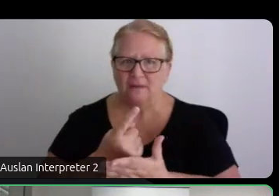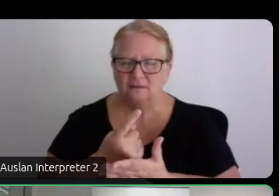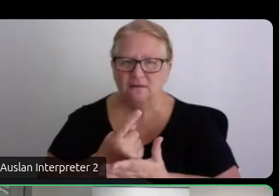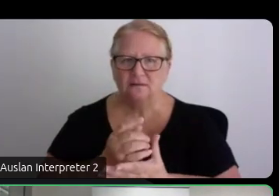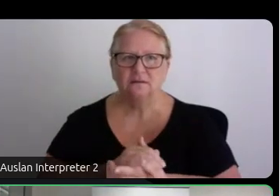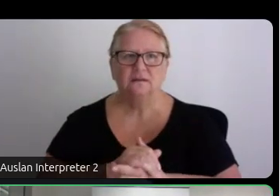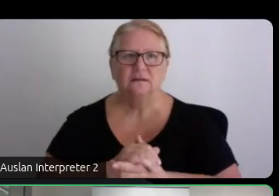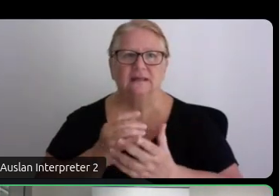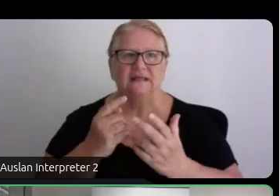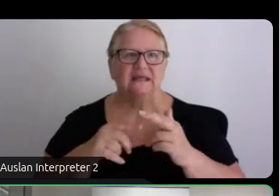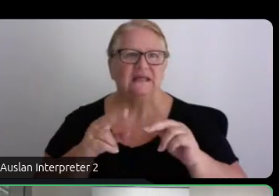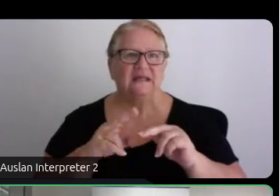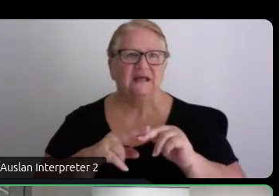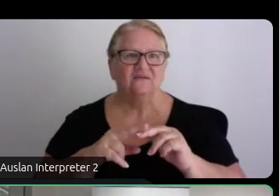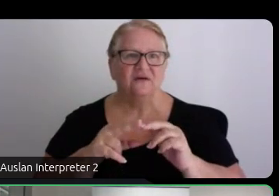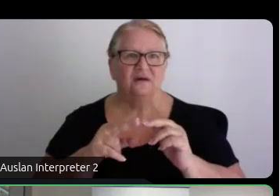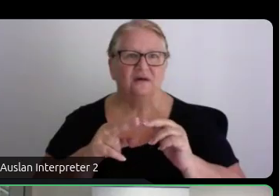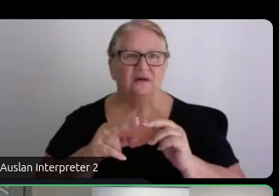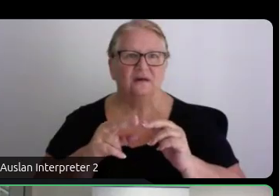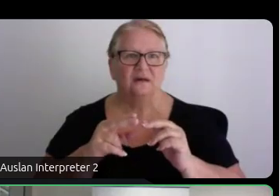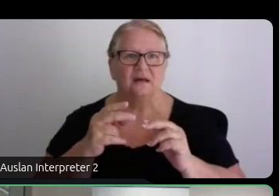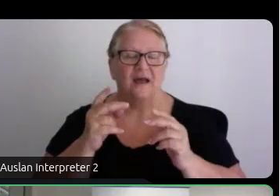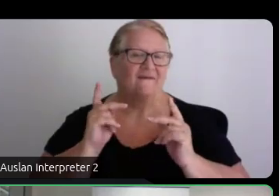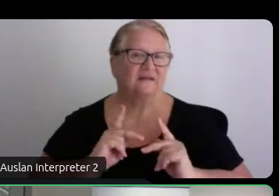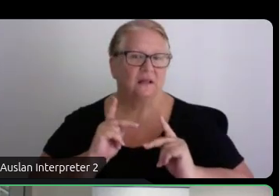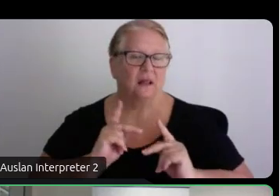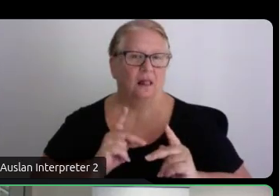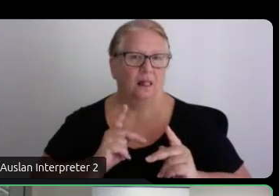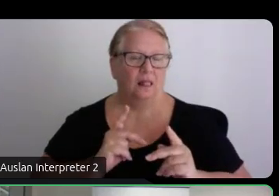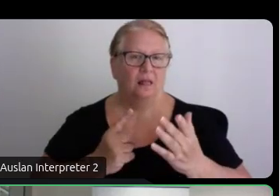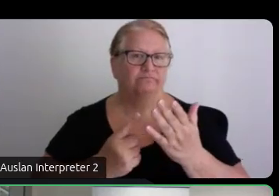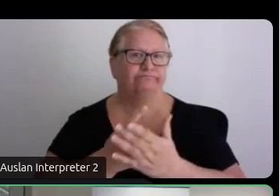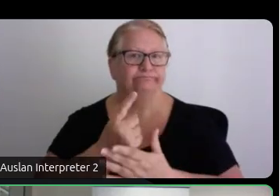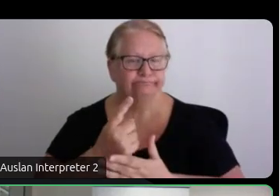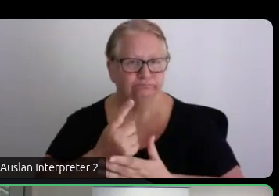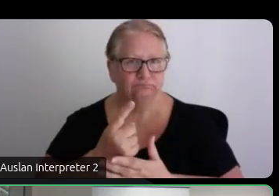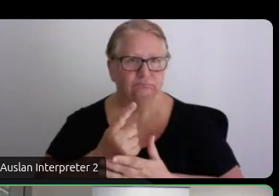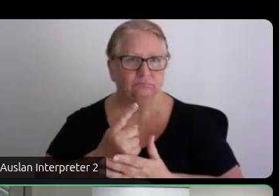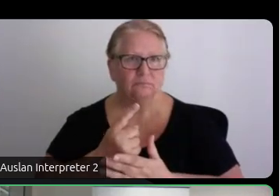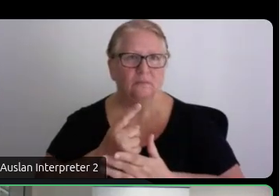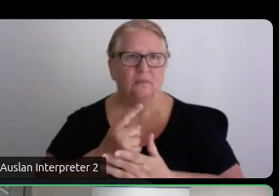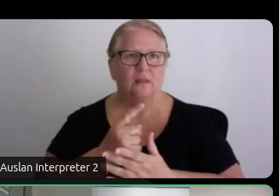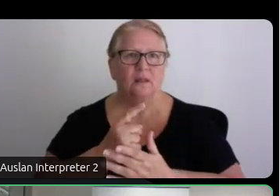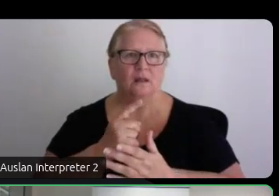I if if someone say has physical impairments um that have been deemed uh permanent but has some